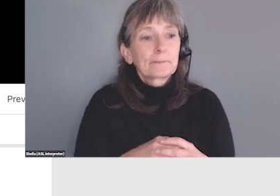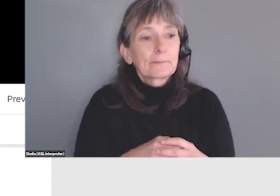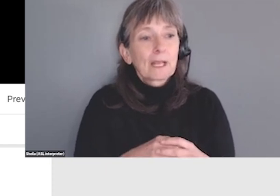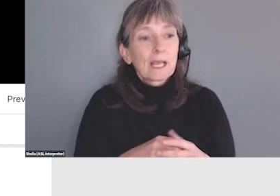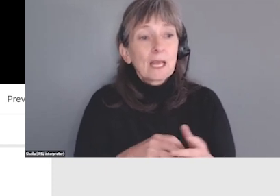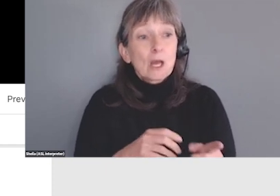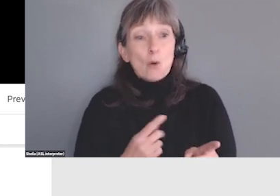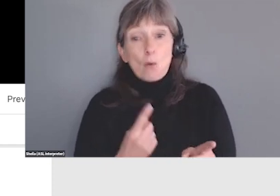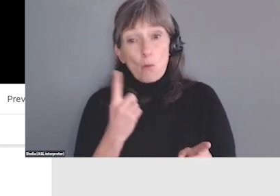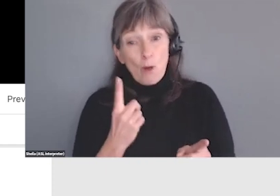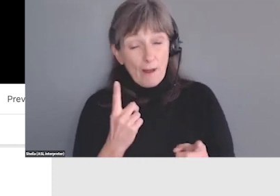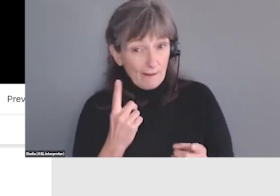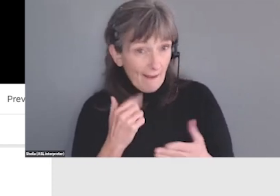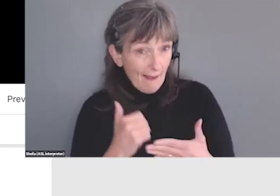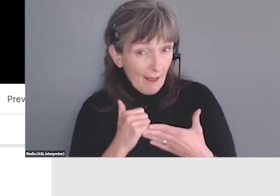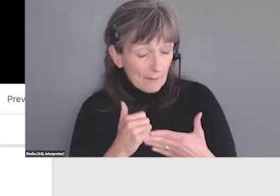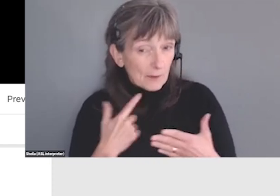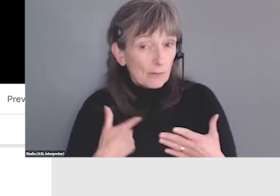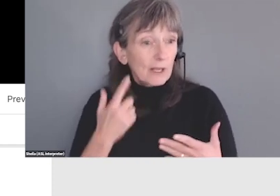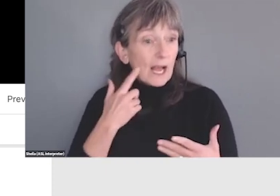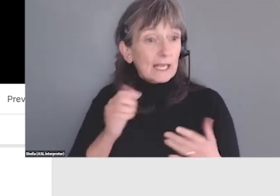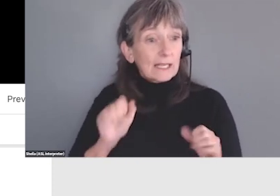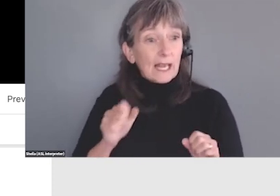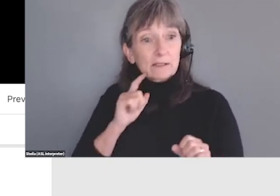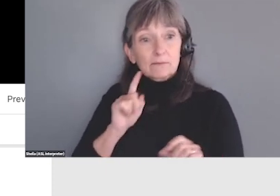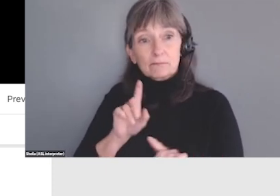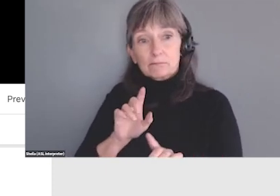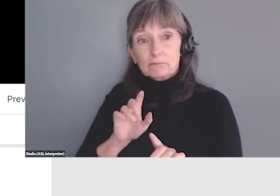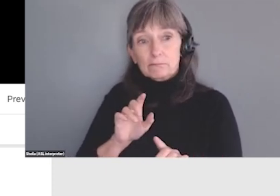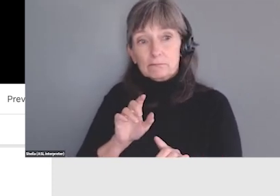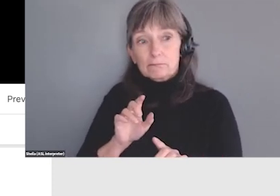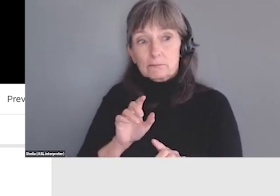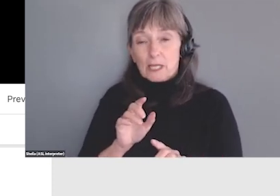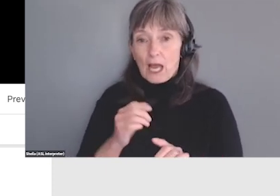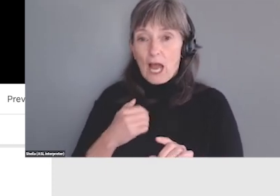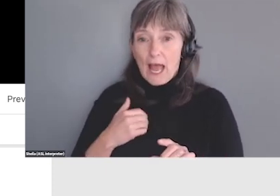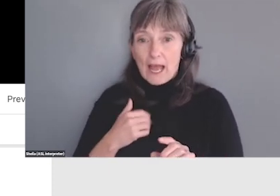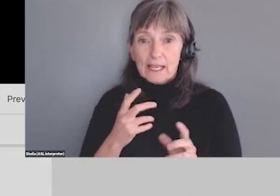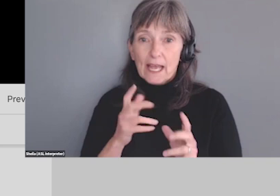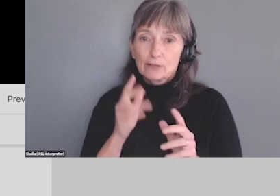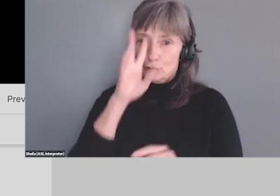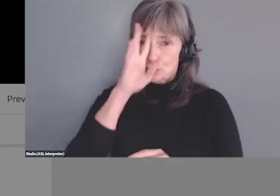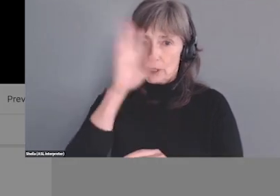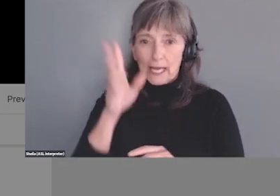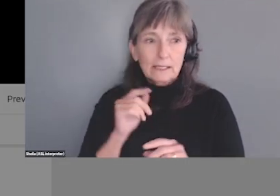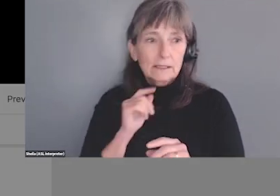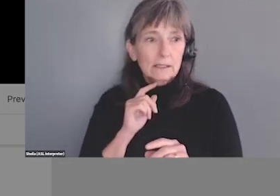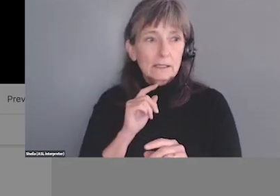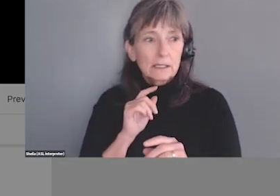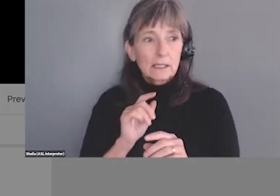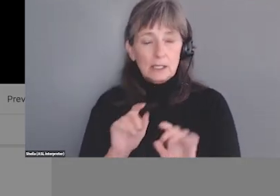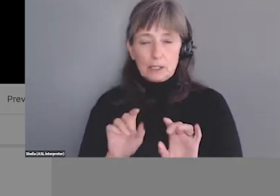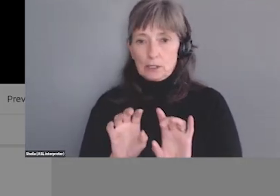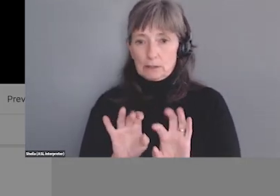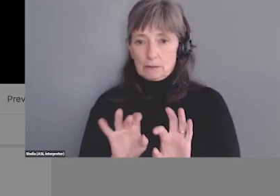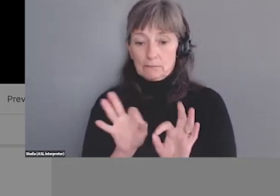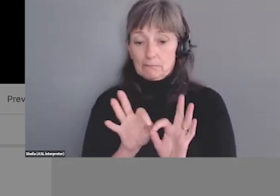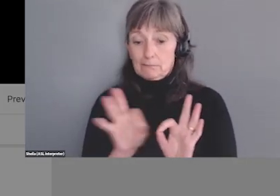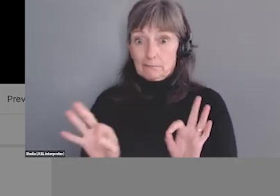So, I'm going to go to my book settings over here. Now, at Coko, we've taken the approach that AI use